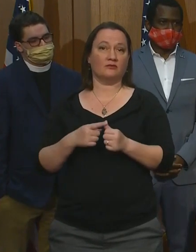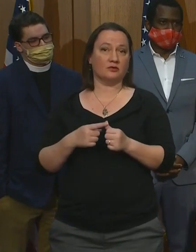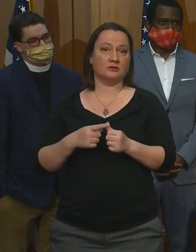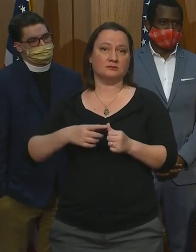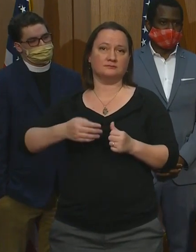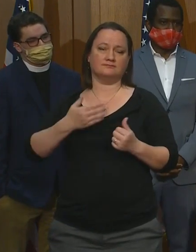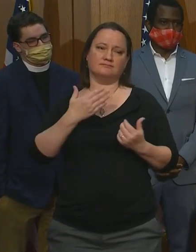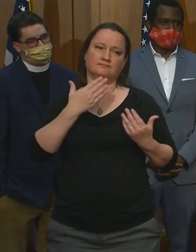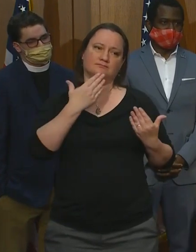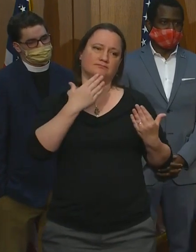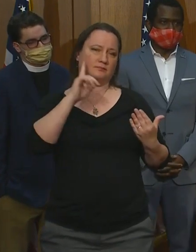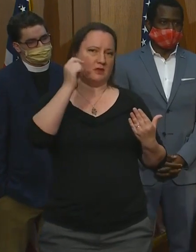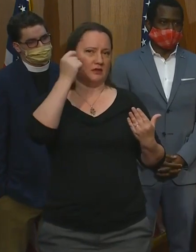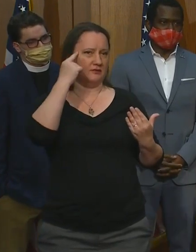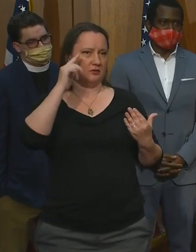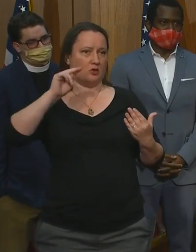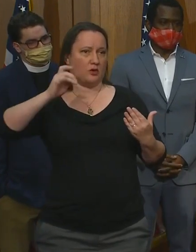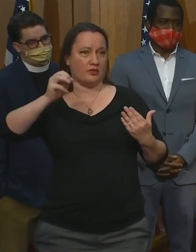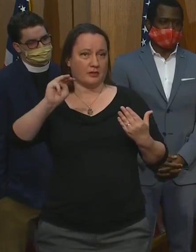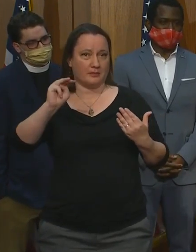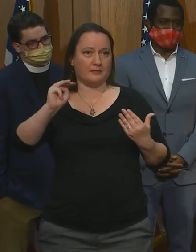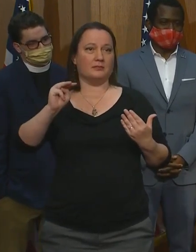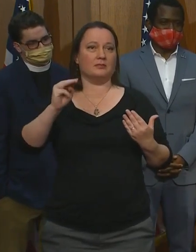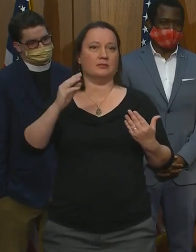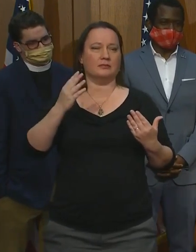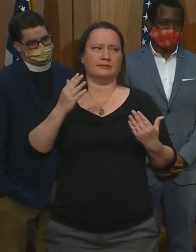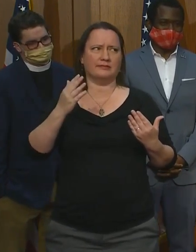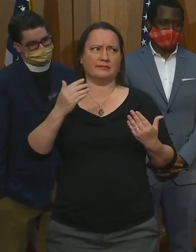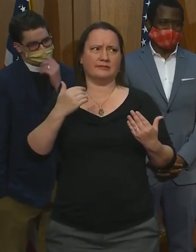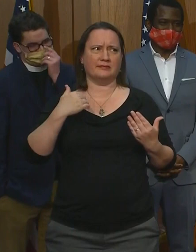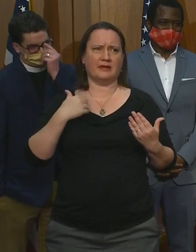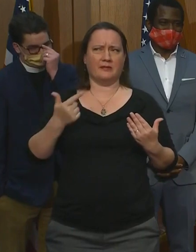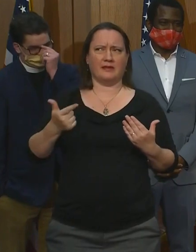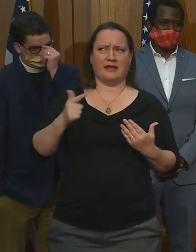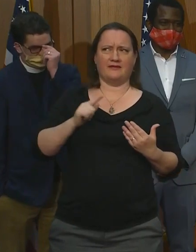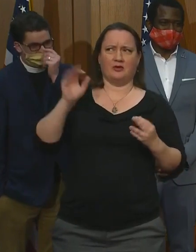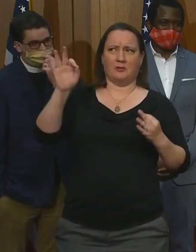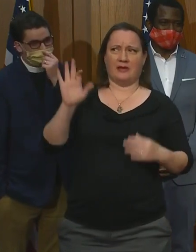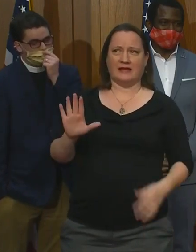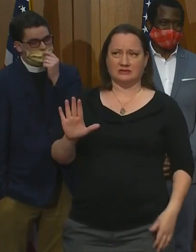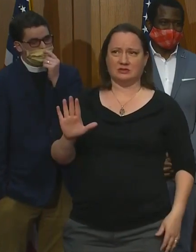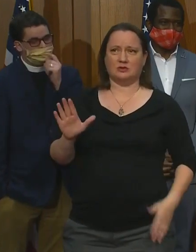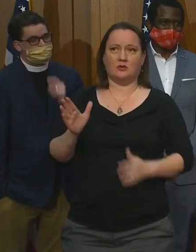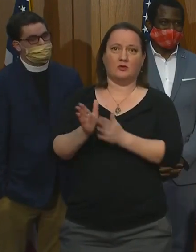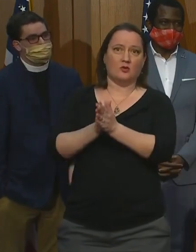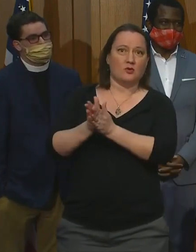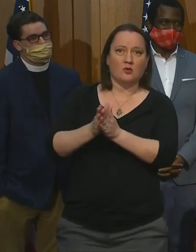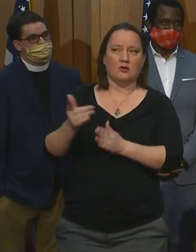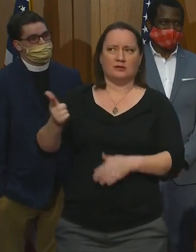TO. THANK YOU GOVERNOR NORTHAM